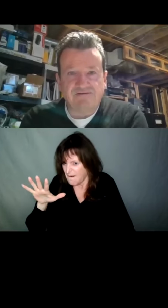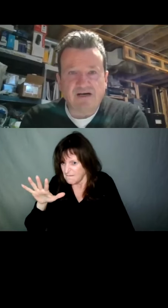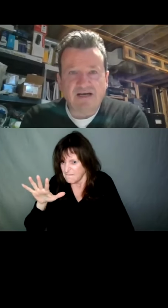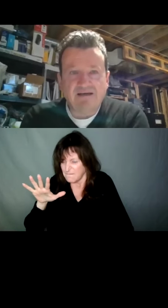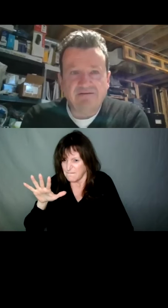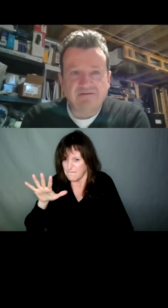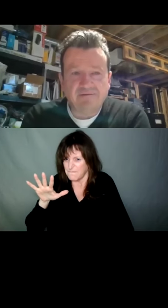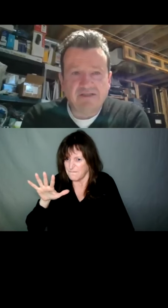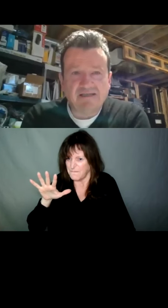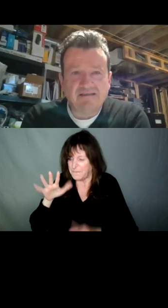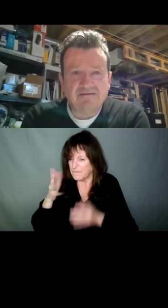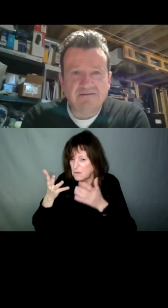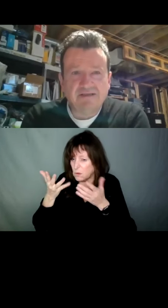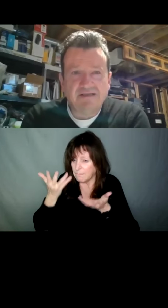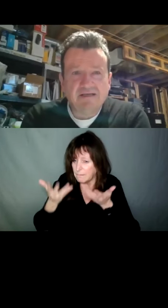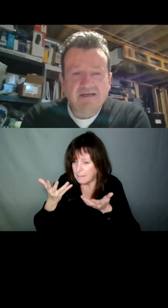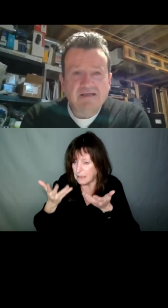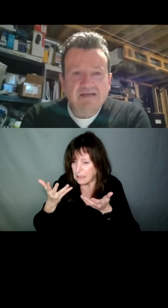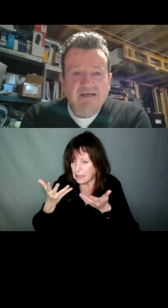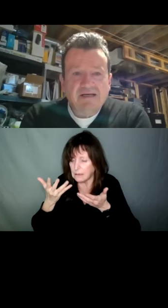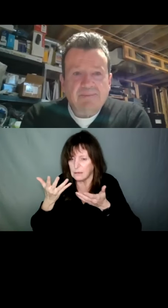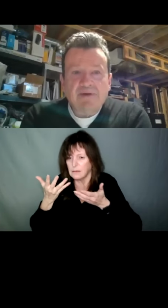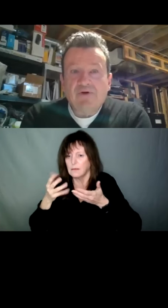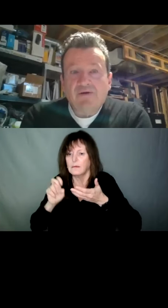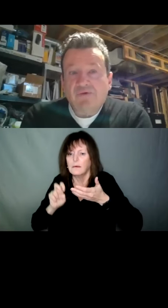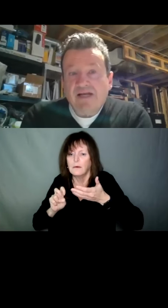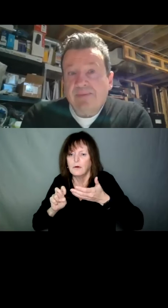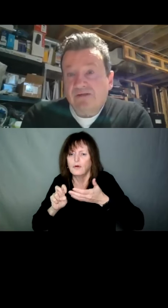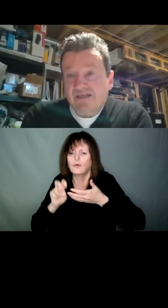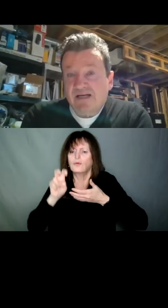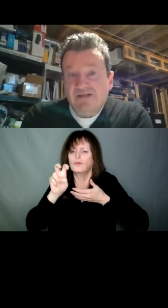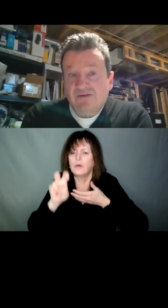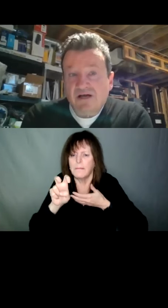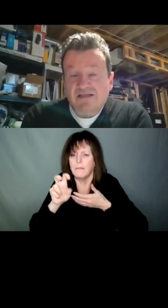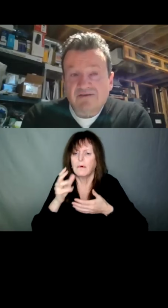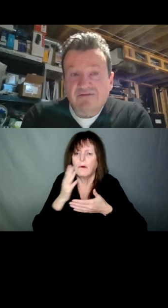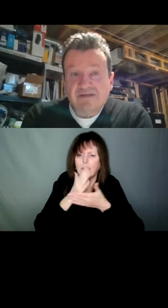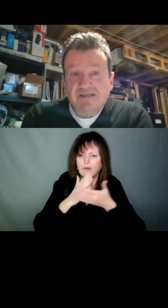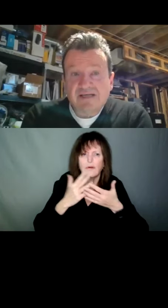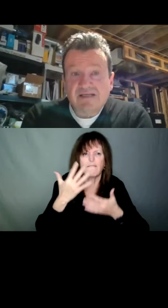essence of time John it is five to 1:00, I will leave